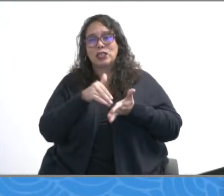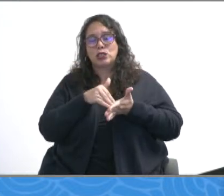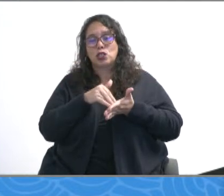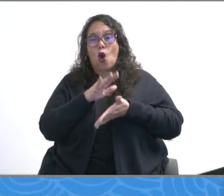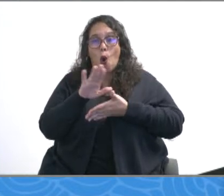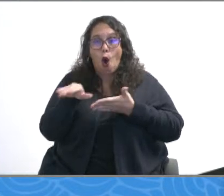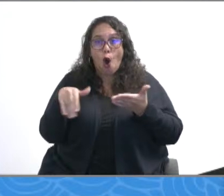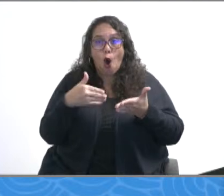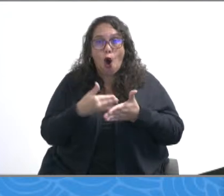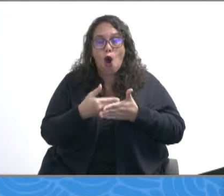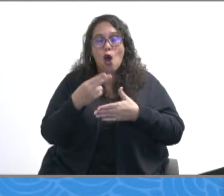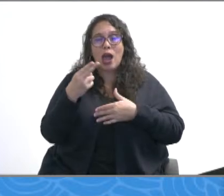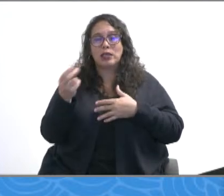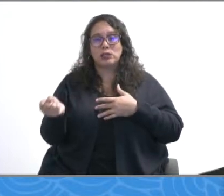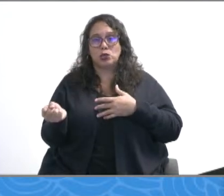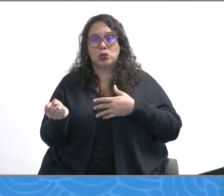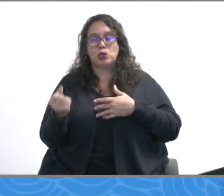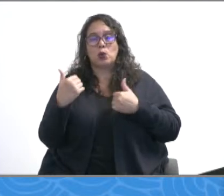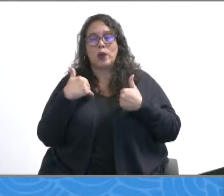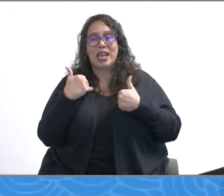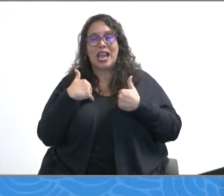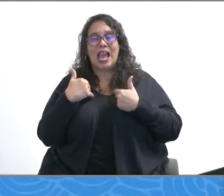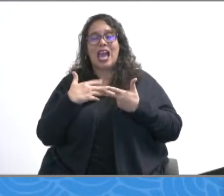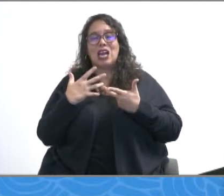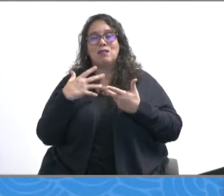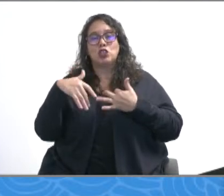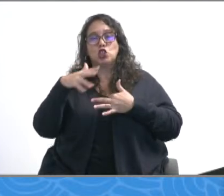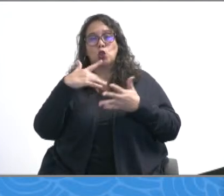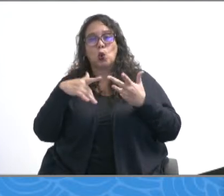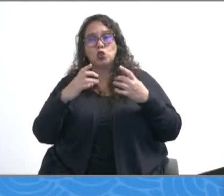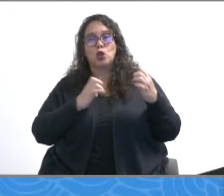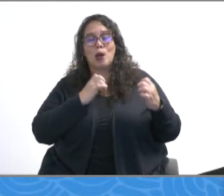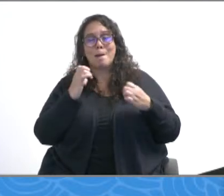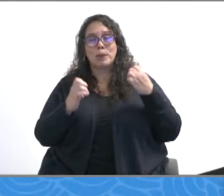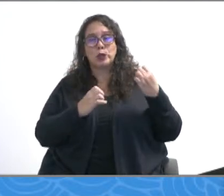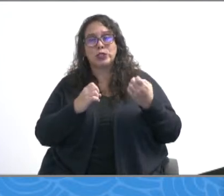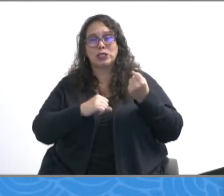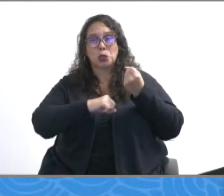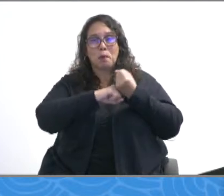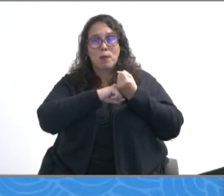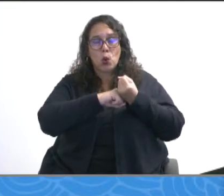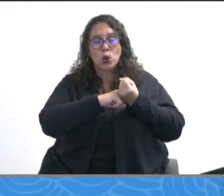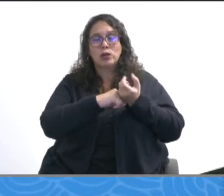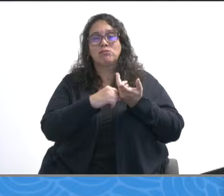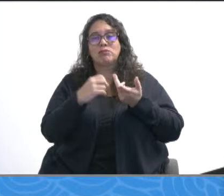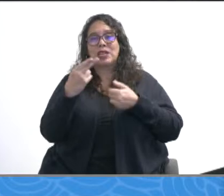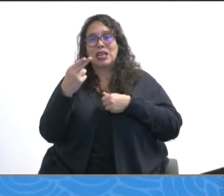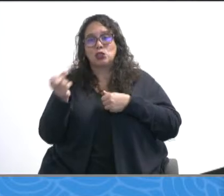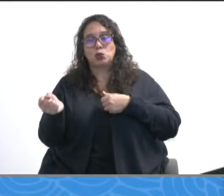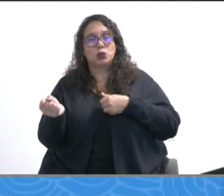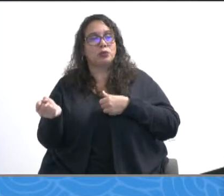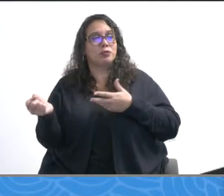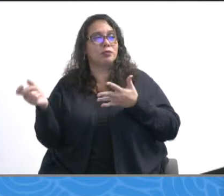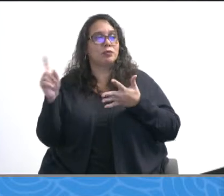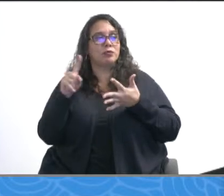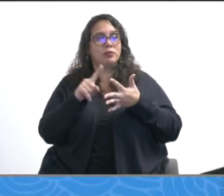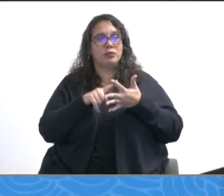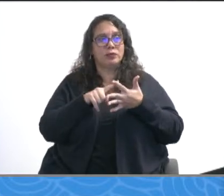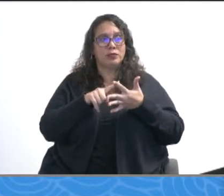created new student social, emotional, learning support at our high schools. We've also been able to expand our homeless